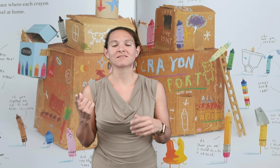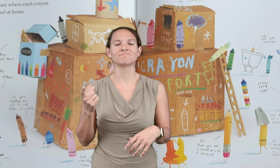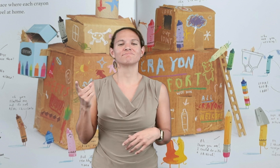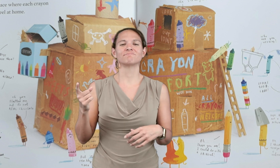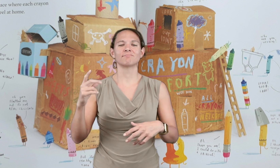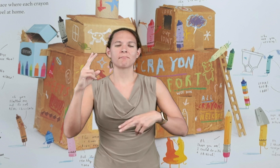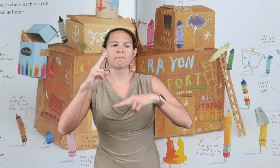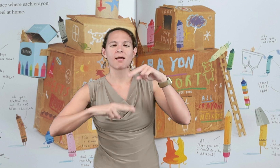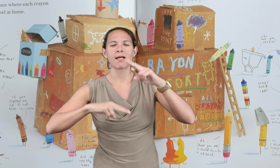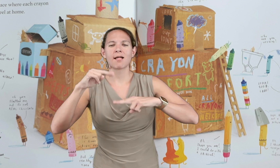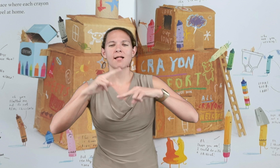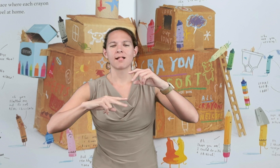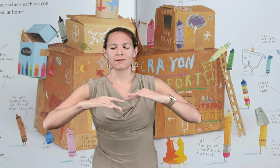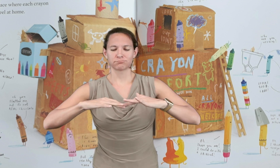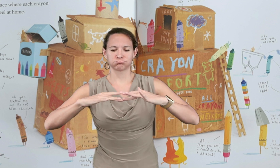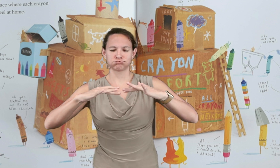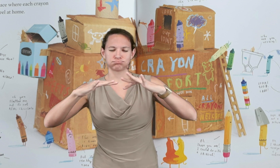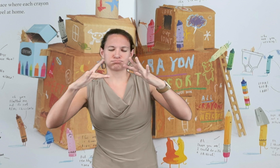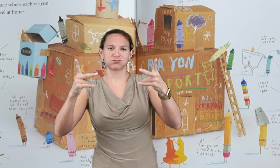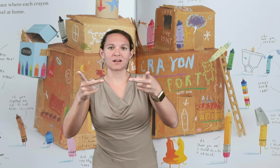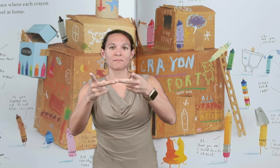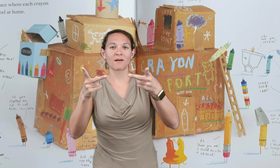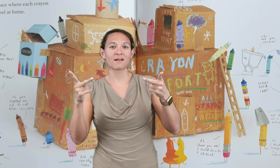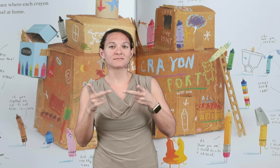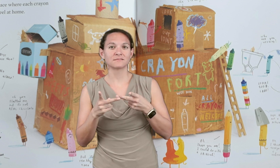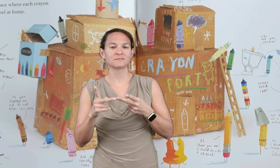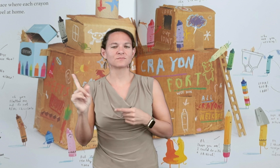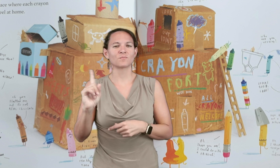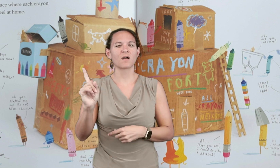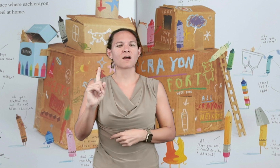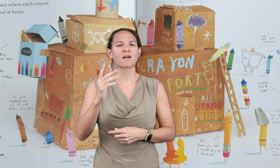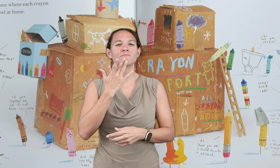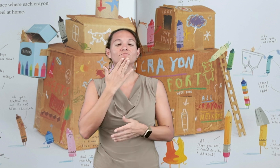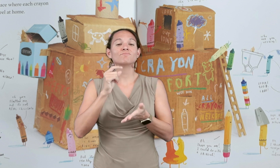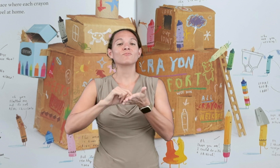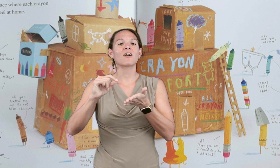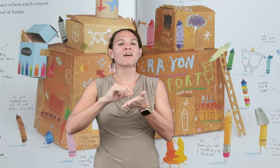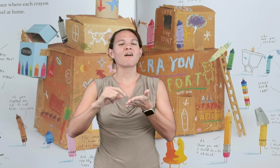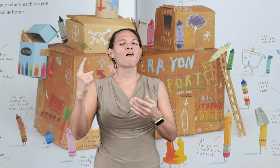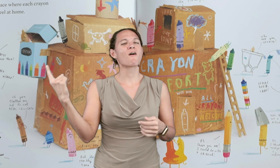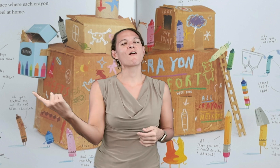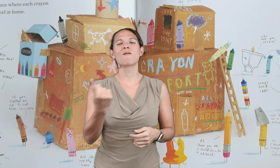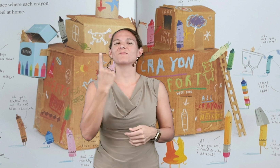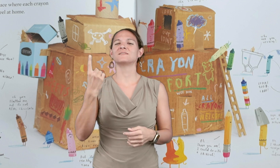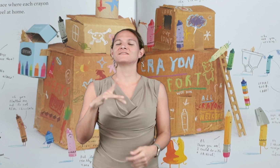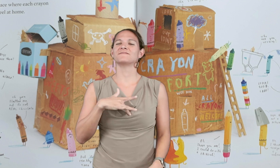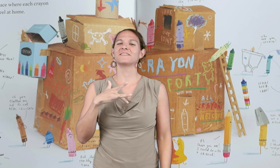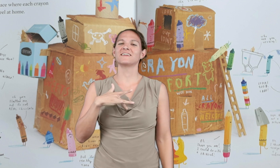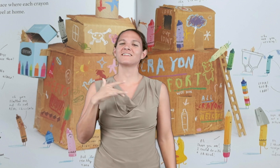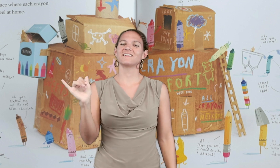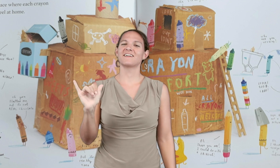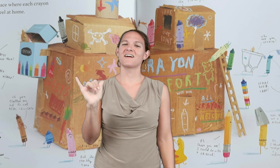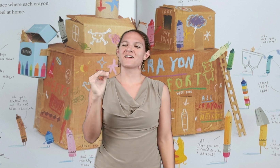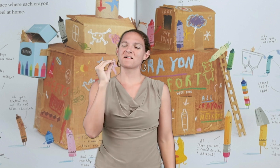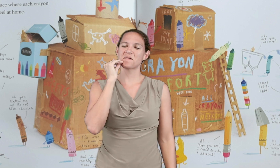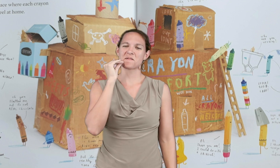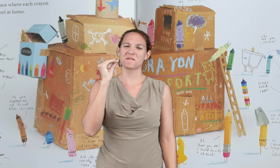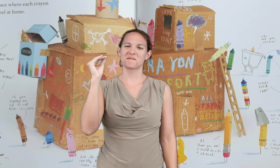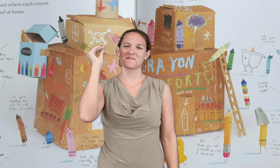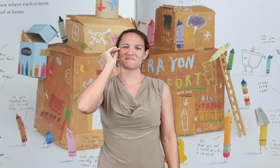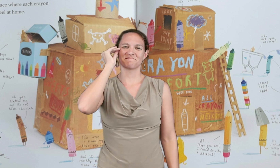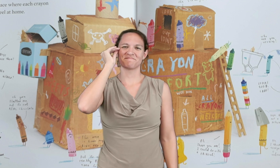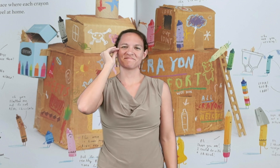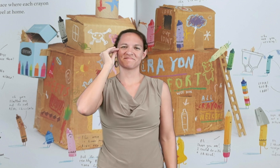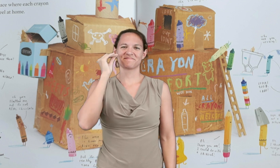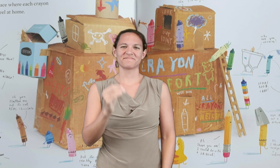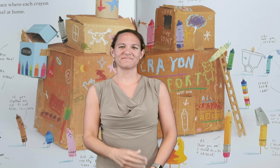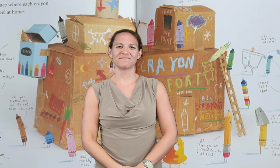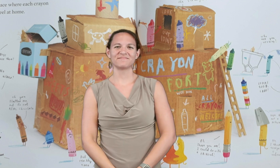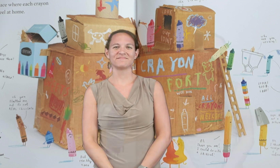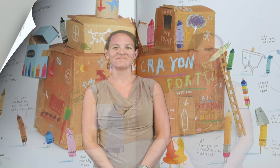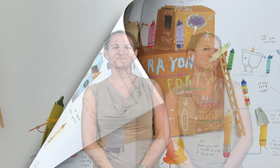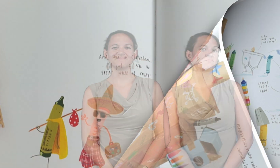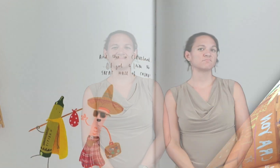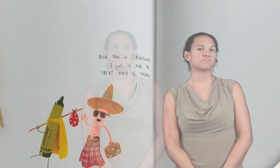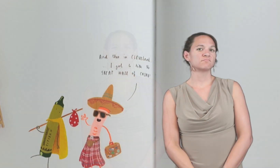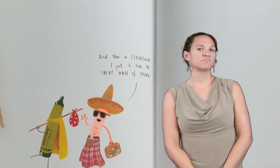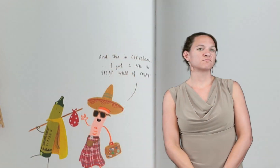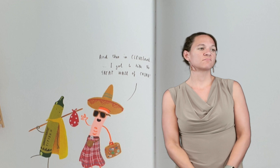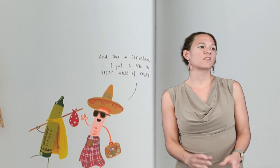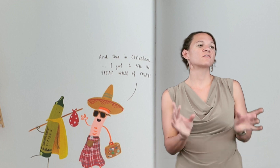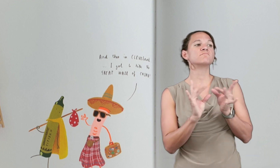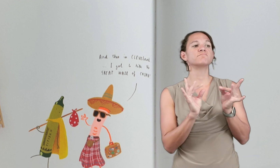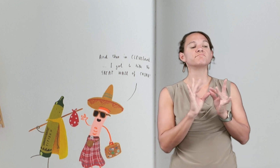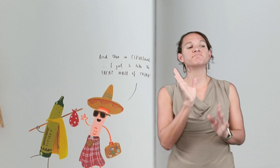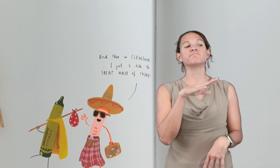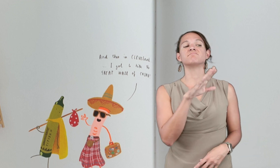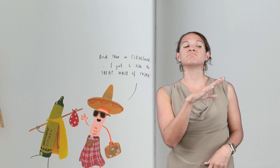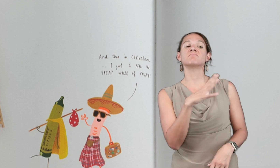can I do? So Duncan had an idea. Duncan built a place where each crayon would always feel at home.